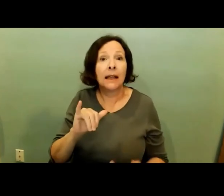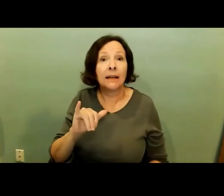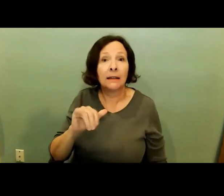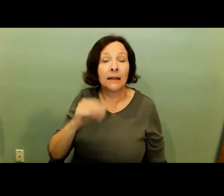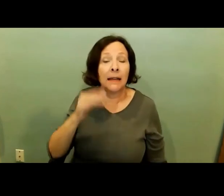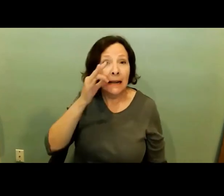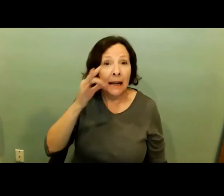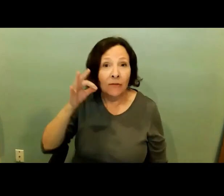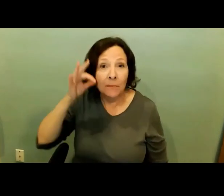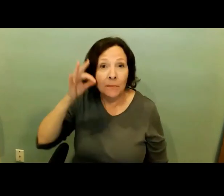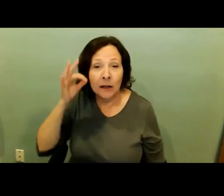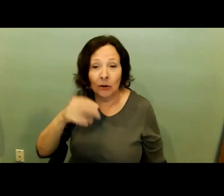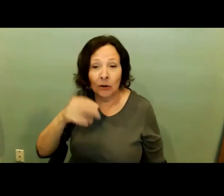because of the small example sizes.